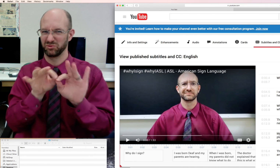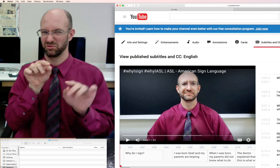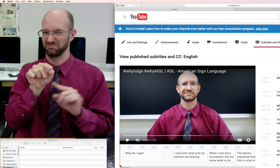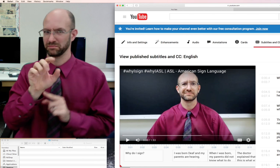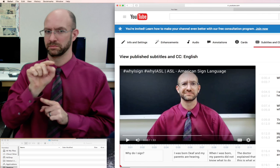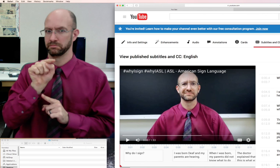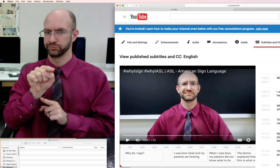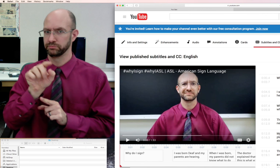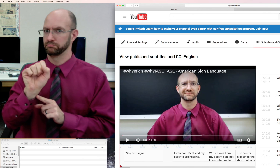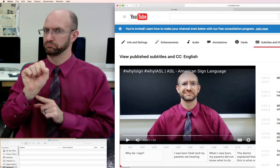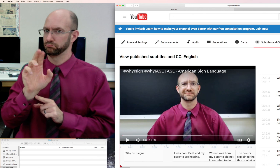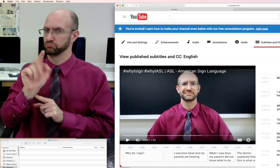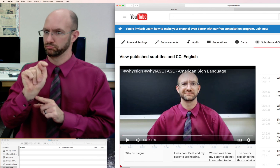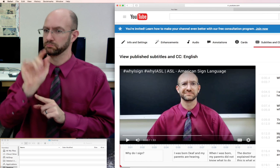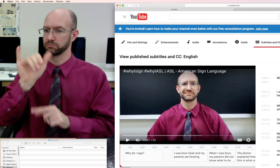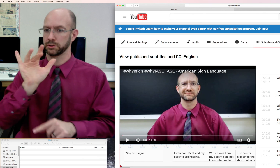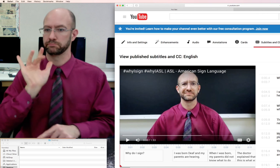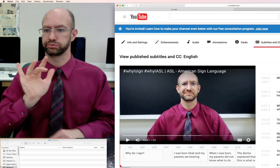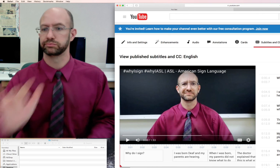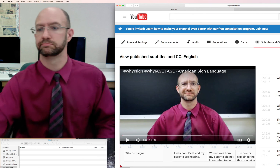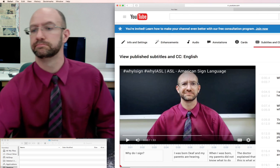It is important that you choose ".srt".